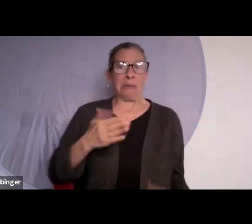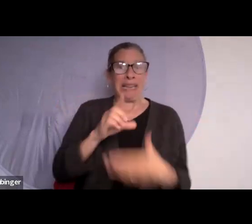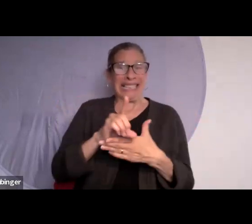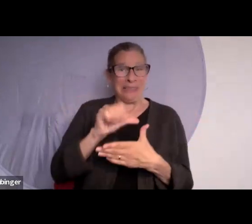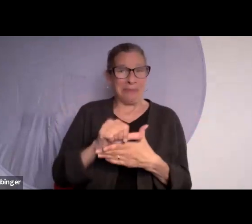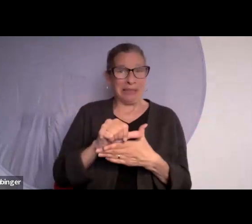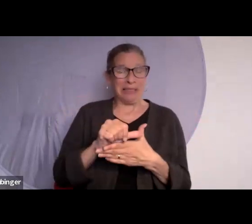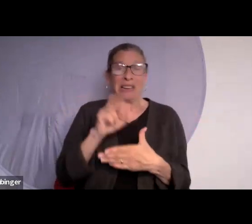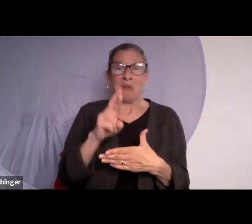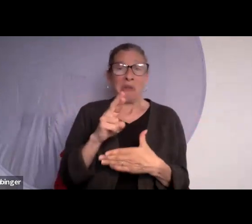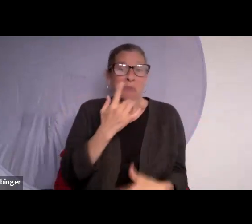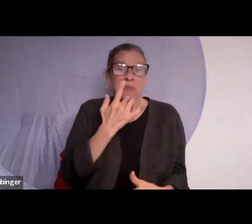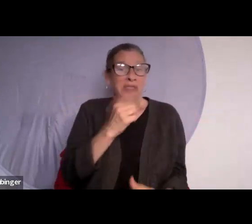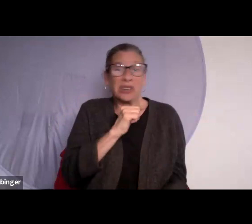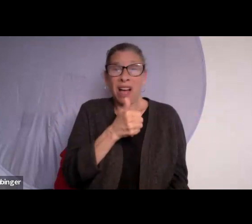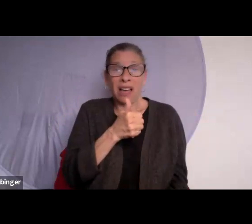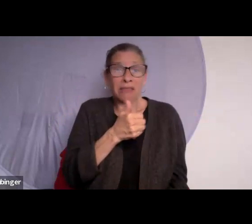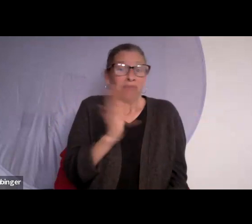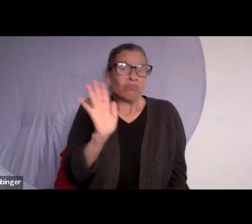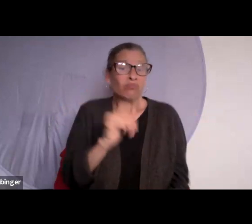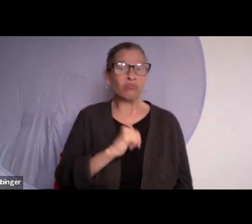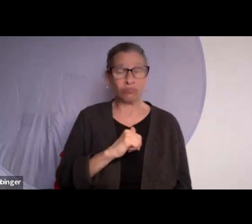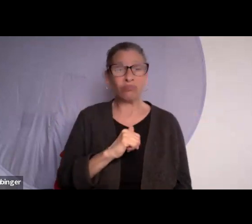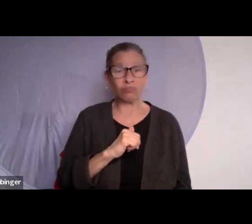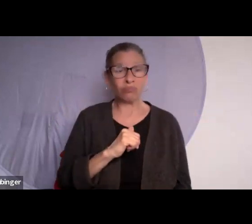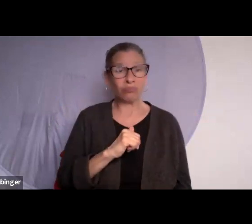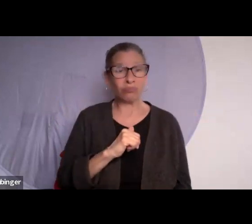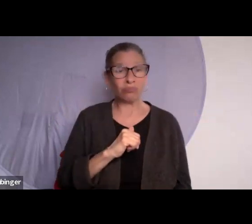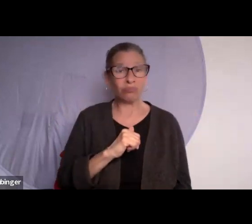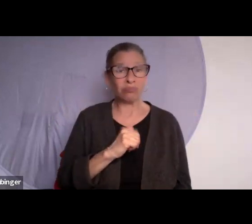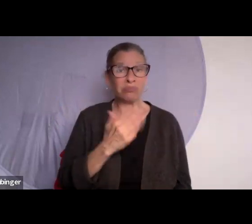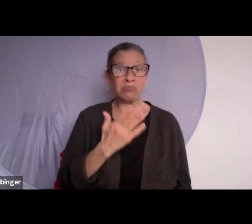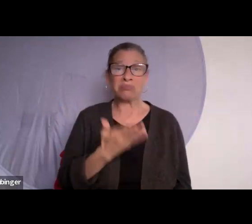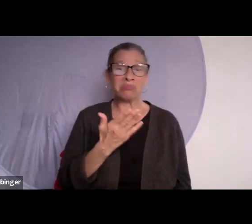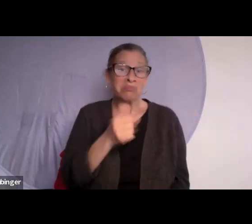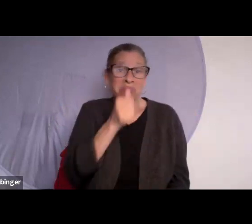want to disclose their disability so that it can be a